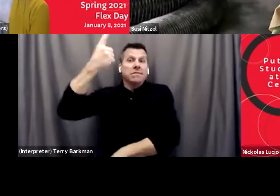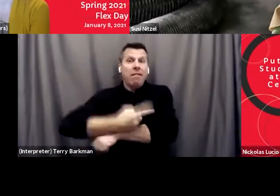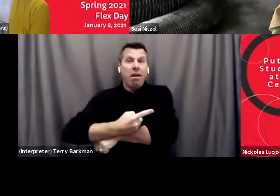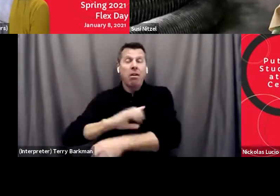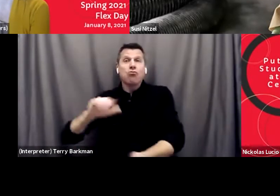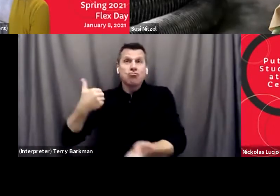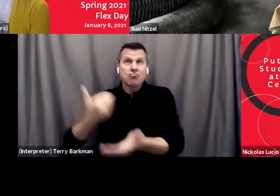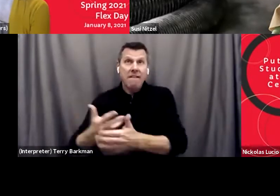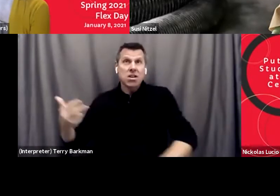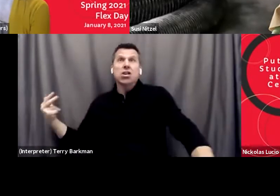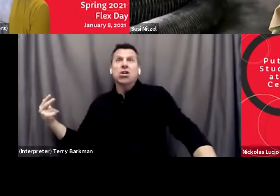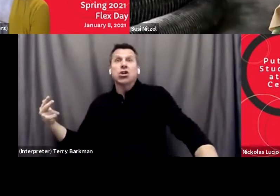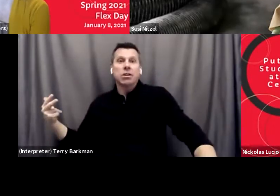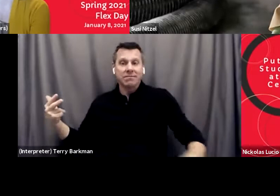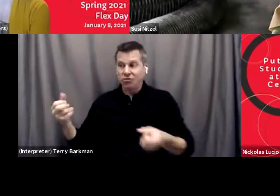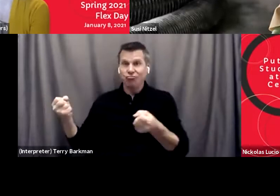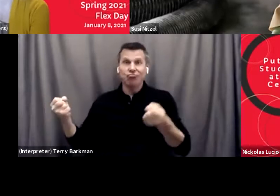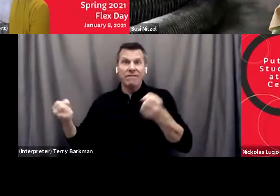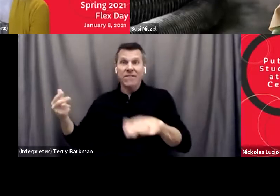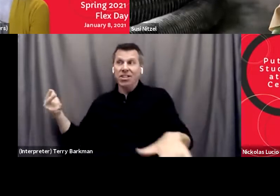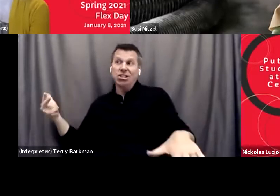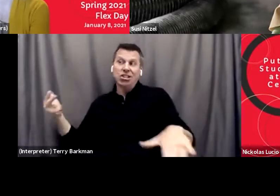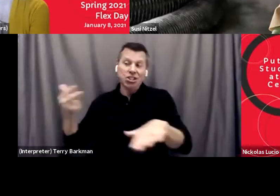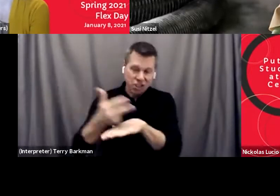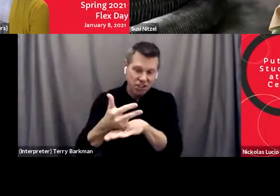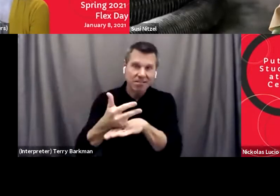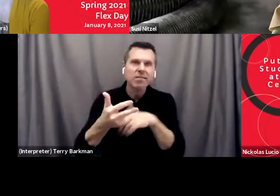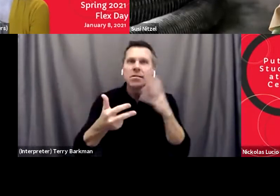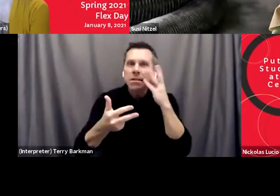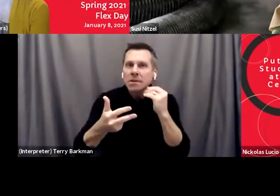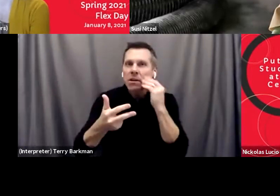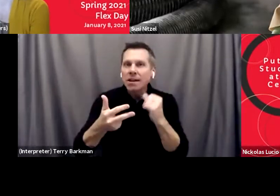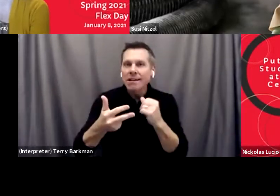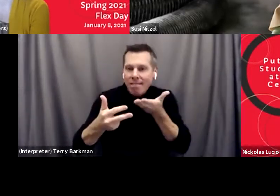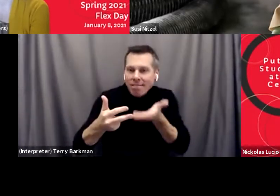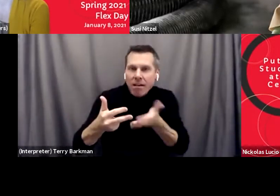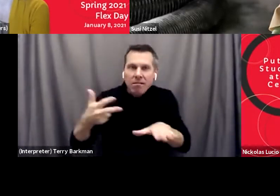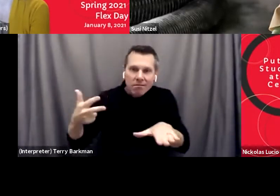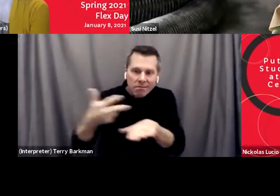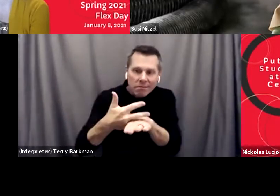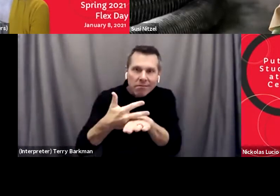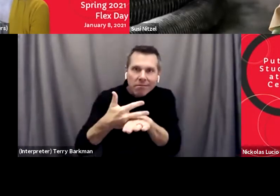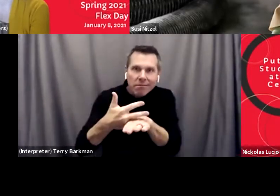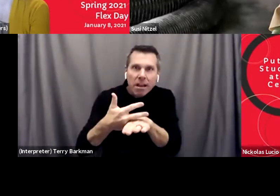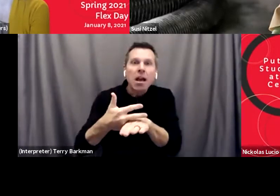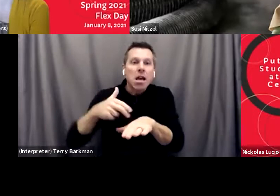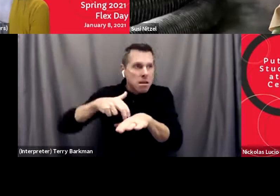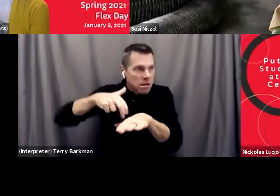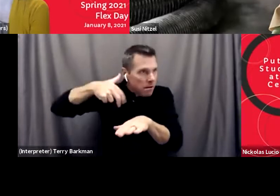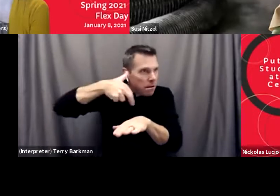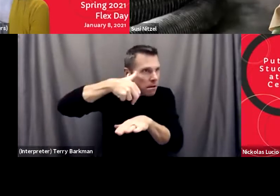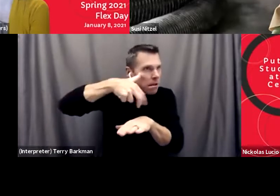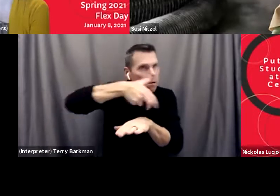parking, but then once they parked, right, how do they clearly get from, you know, to the places they need to go and do, for